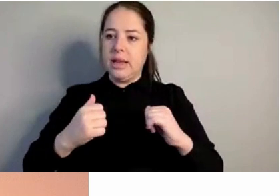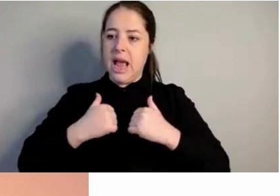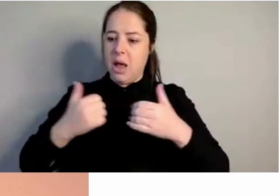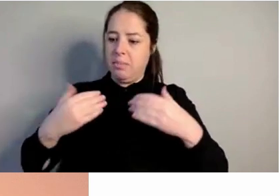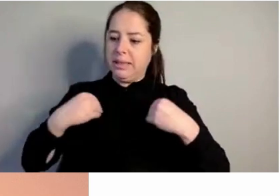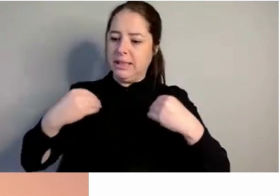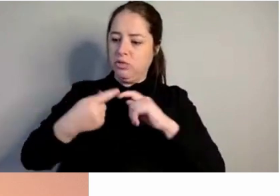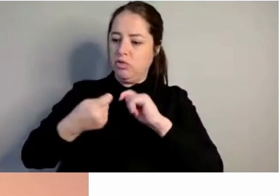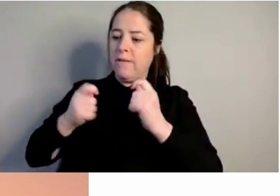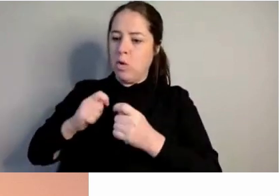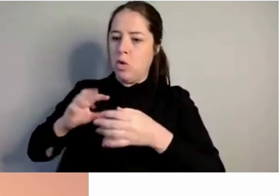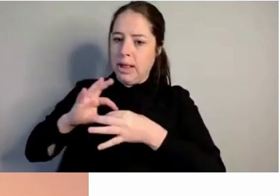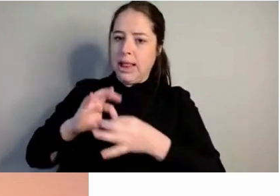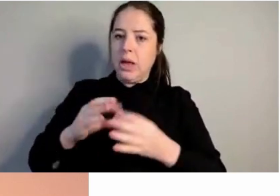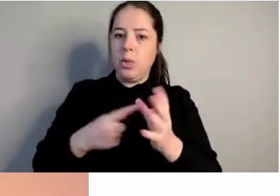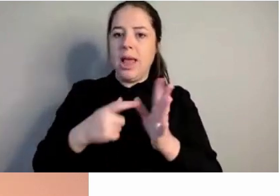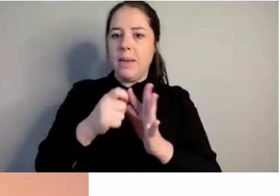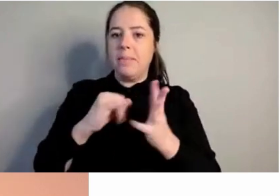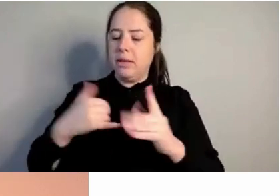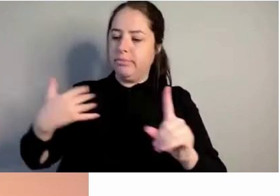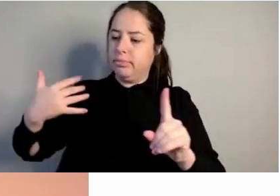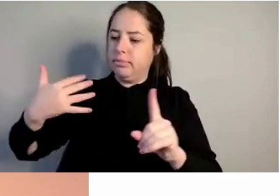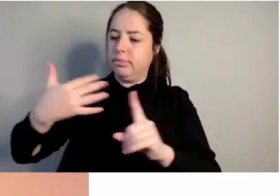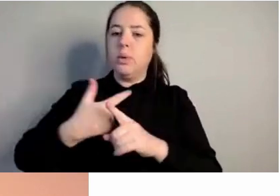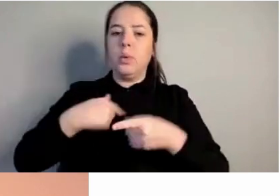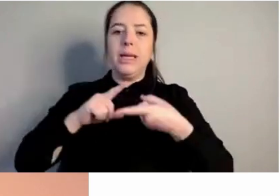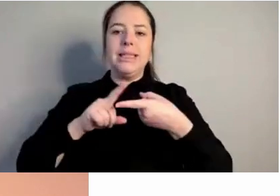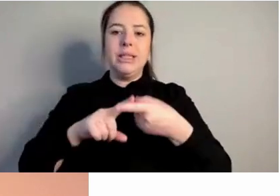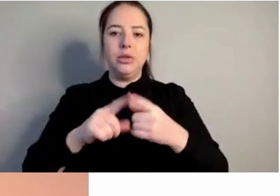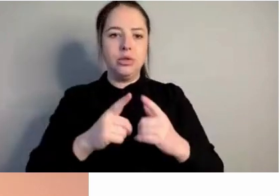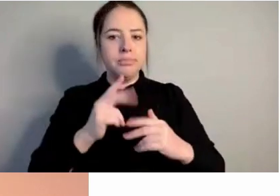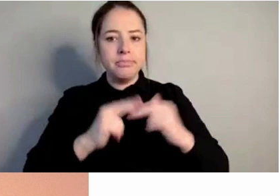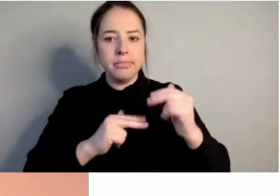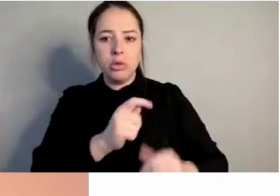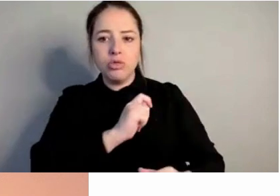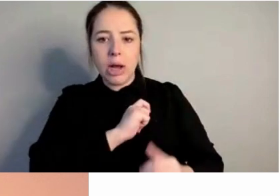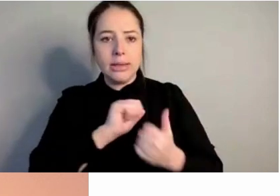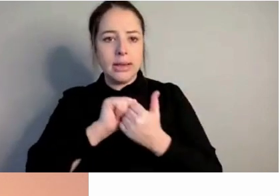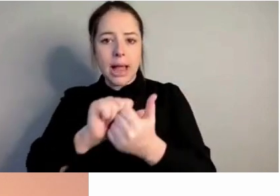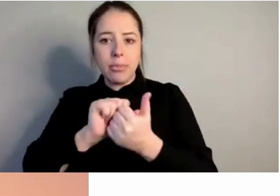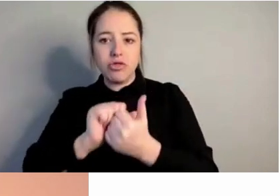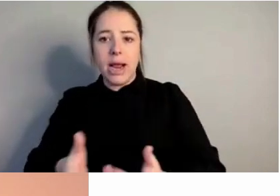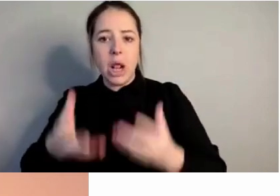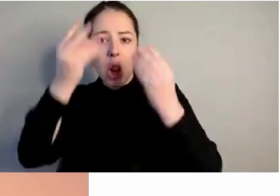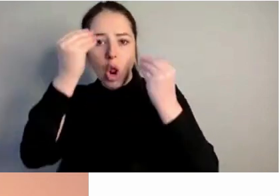we'll look to continue to build trust, collaborate, learn, and be a great place to work and meet the challenges